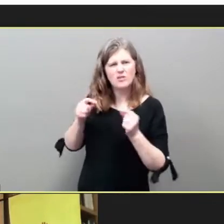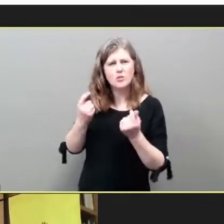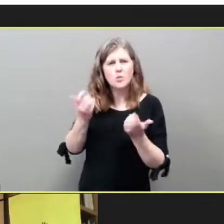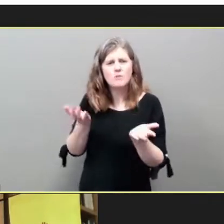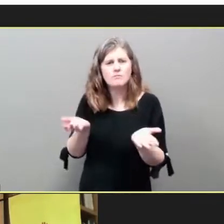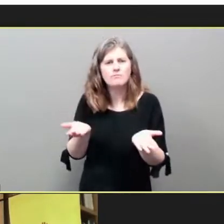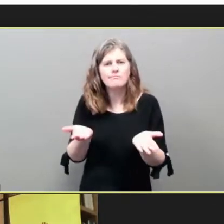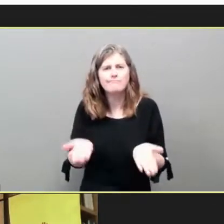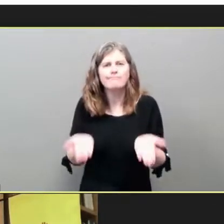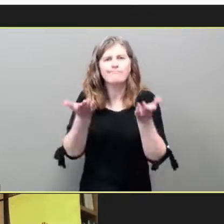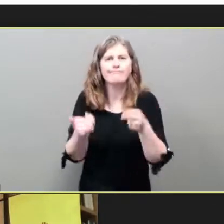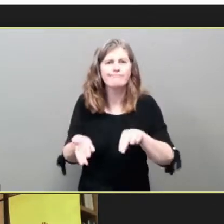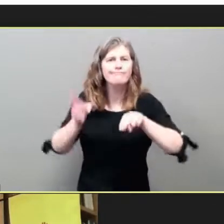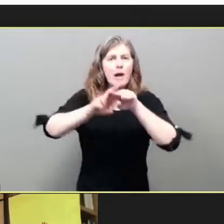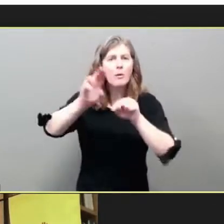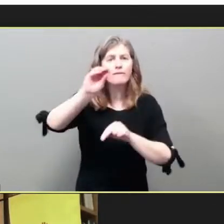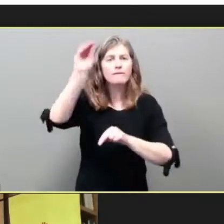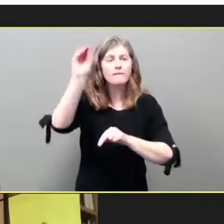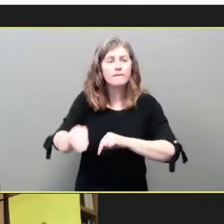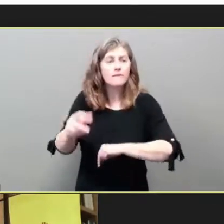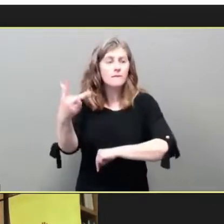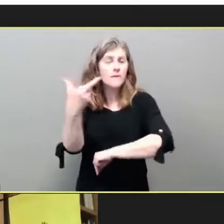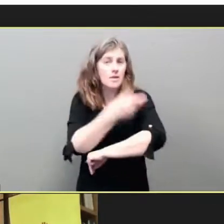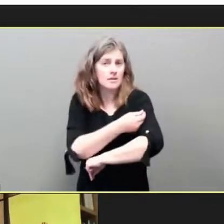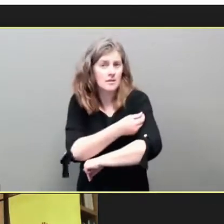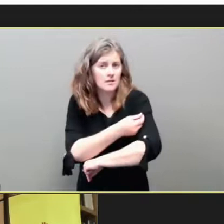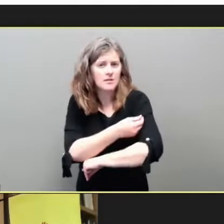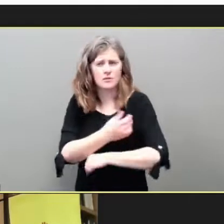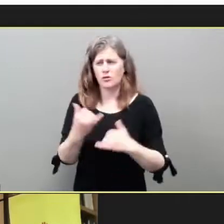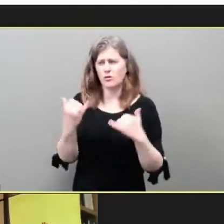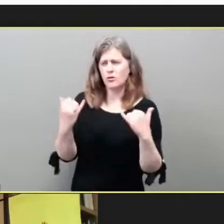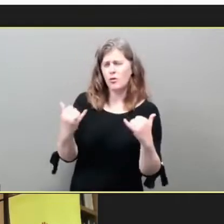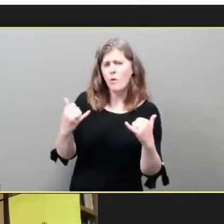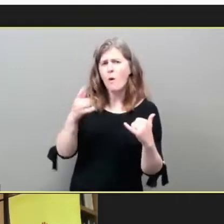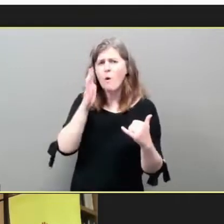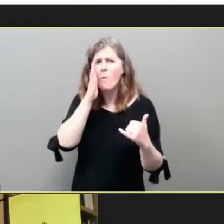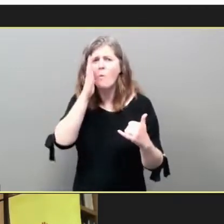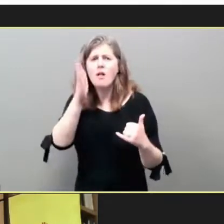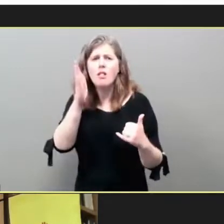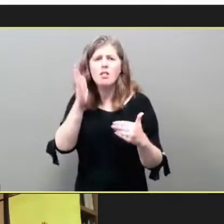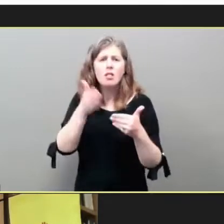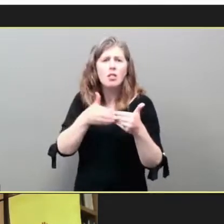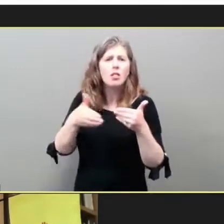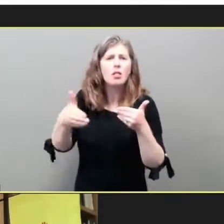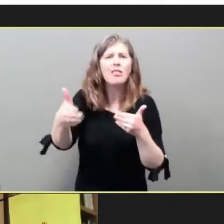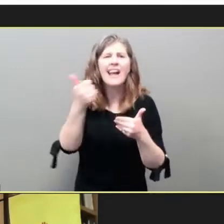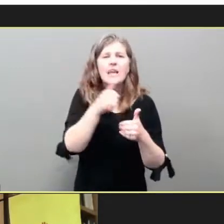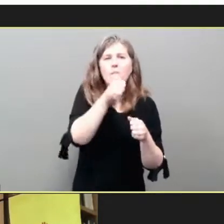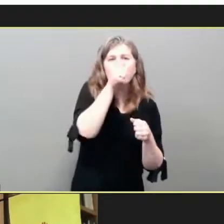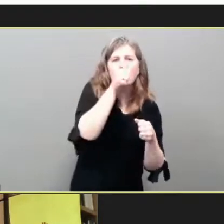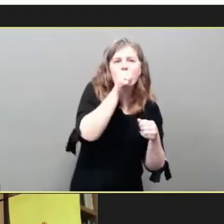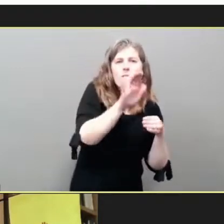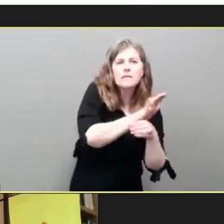rates? And um, are there currently or will there be in the future any private entity is helping with the vaccine effort?